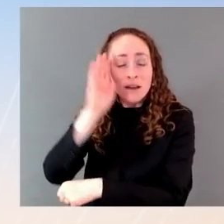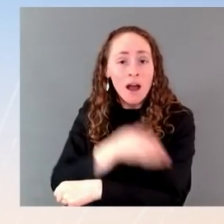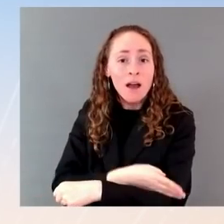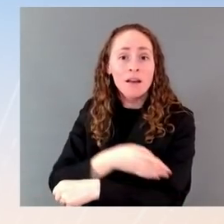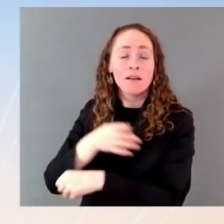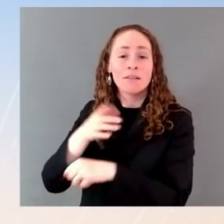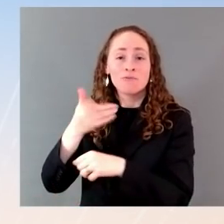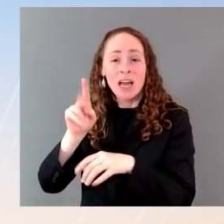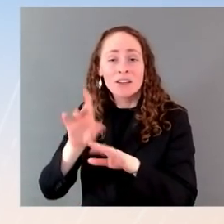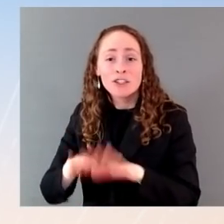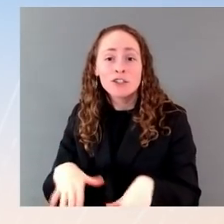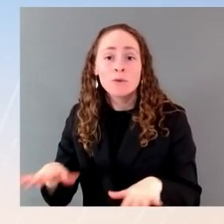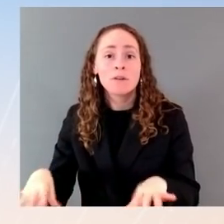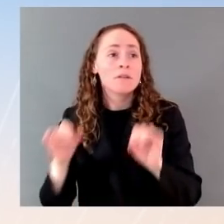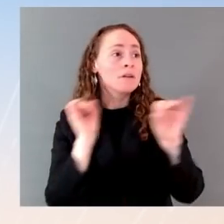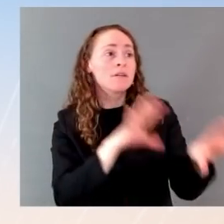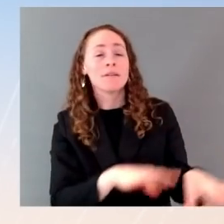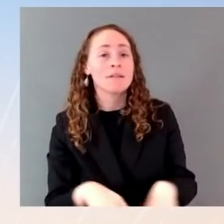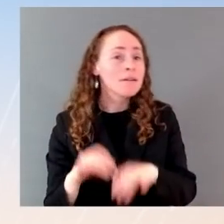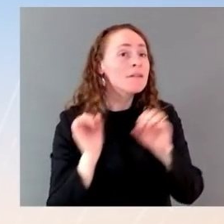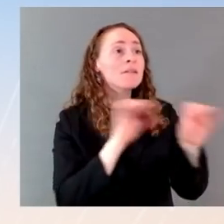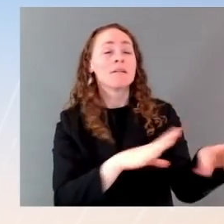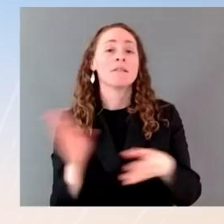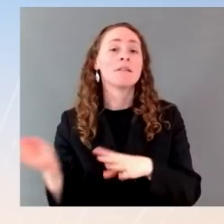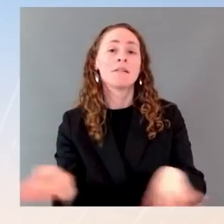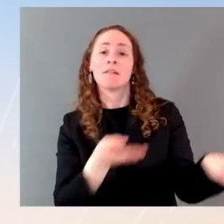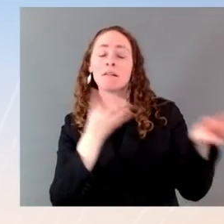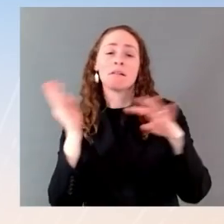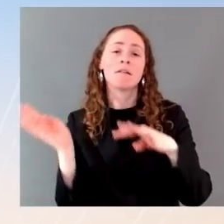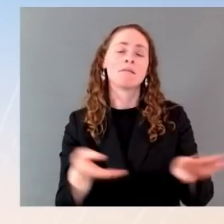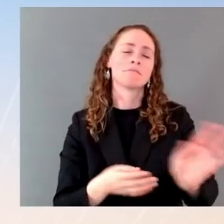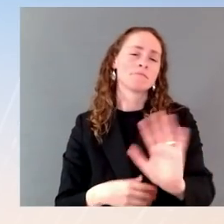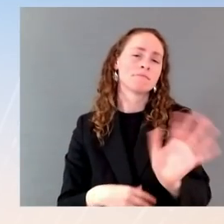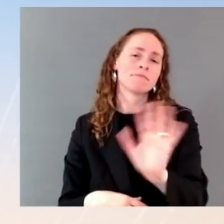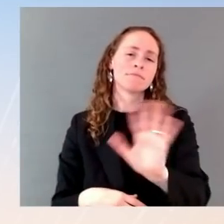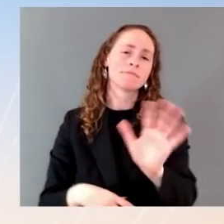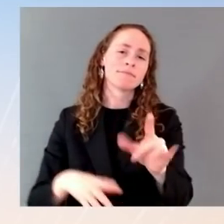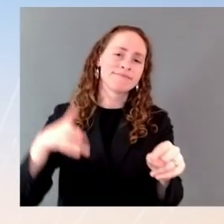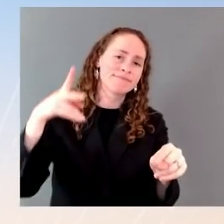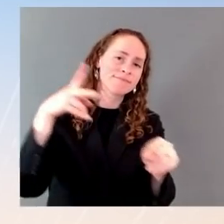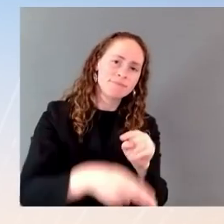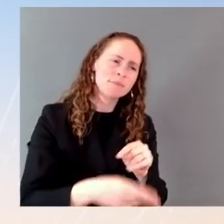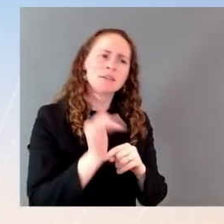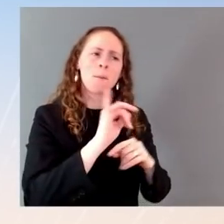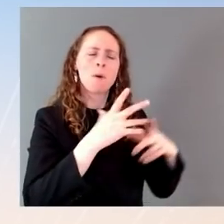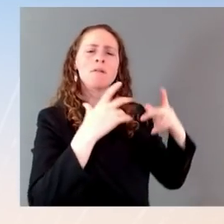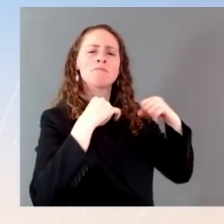and their territorial integrity. And that's something that he is standing up for and vocally doing now,